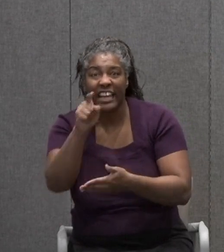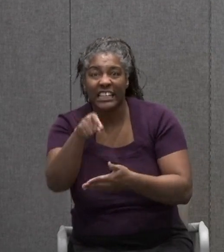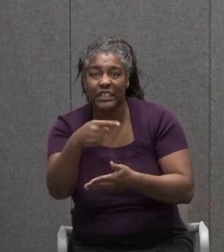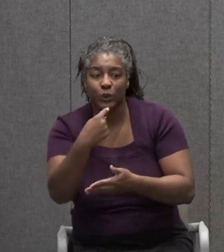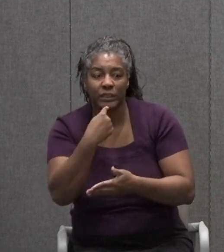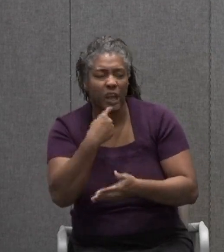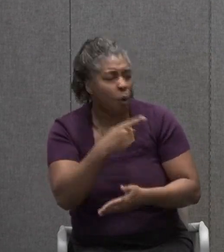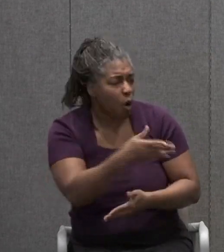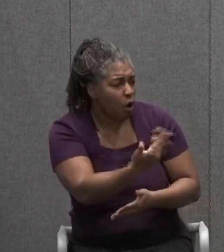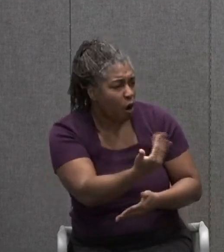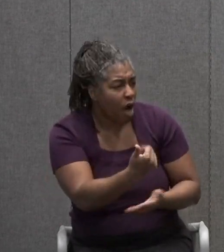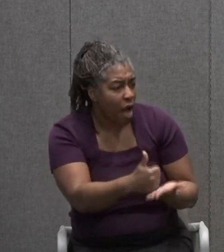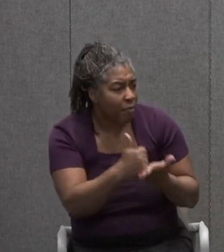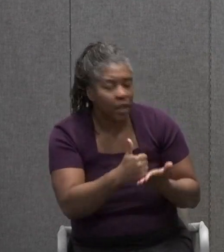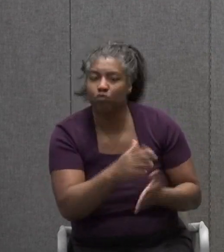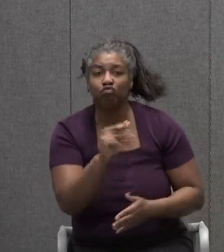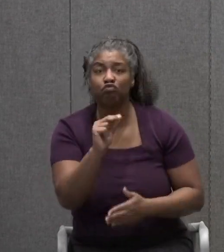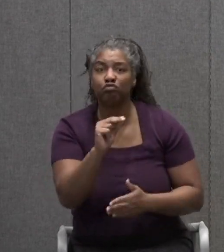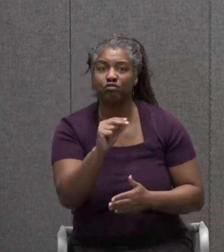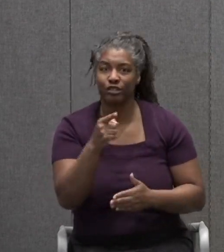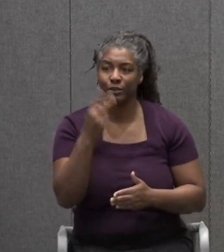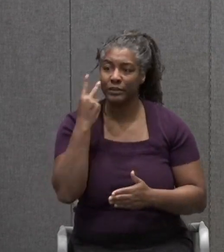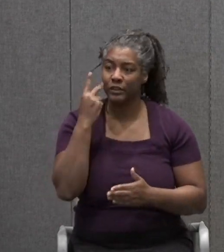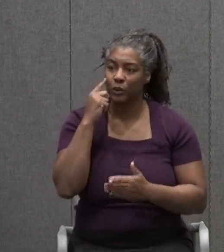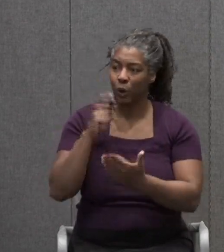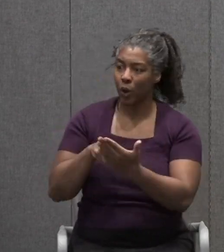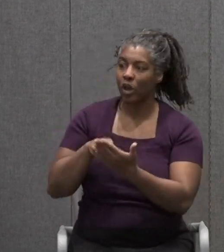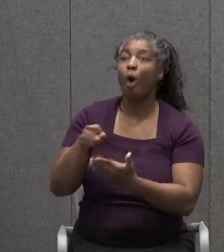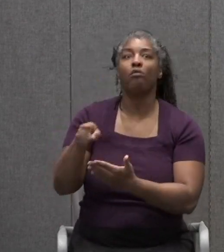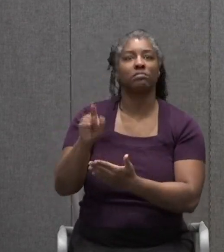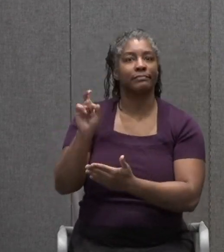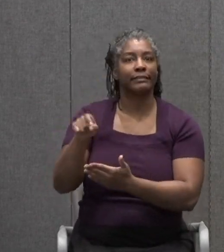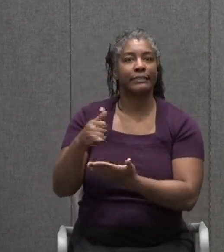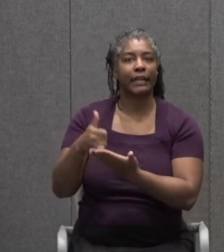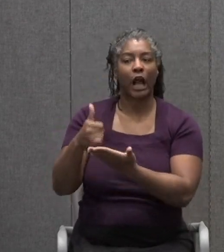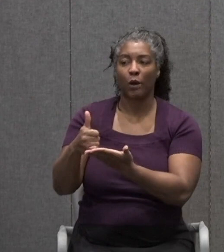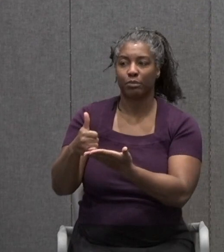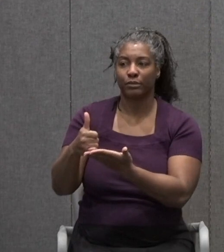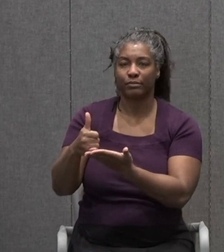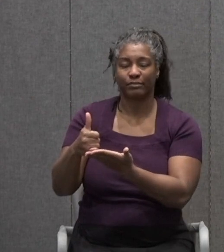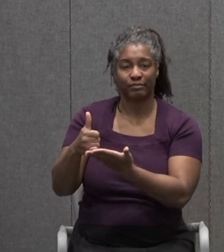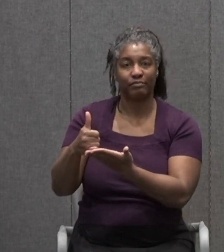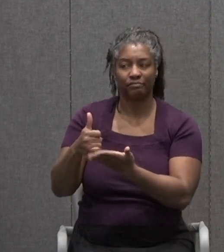anything in return. You're just doing it because it feels good to do it for someone.